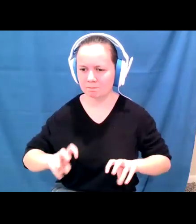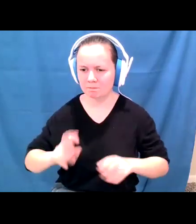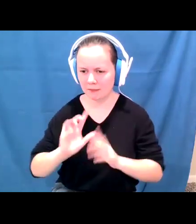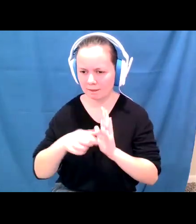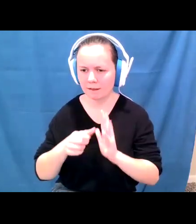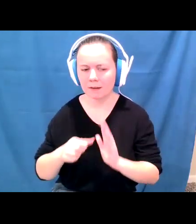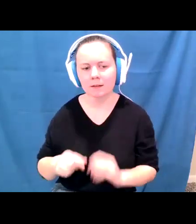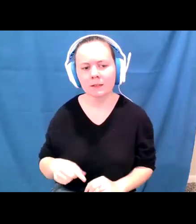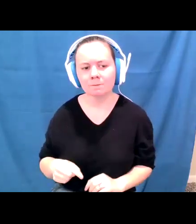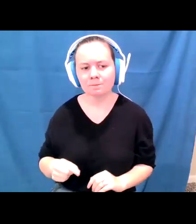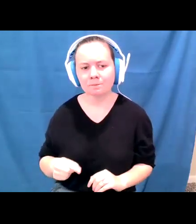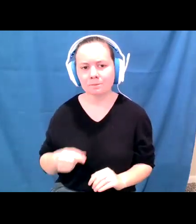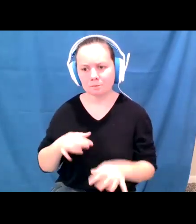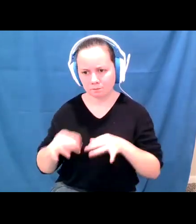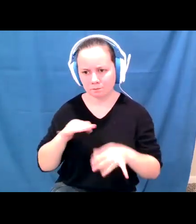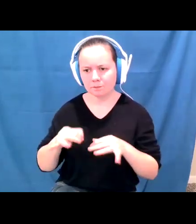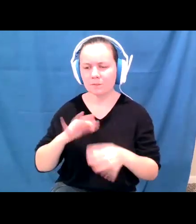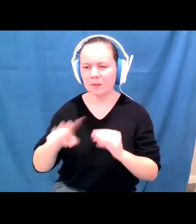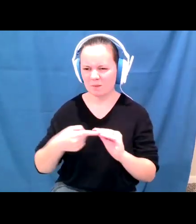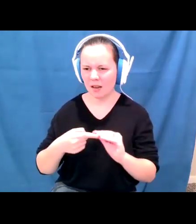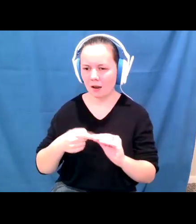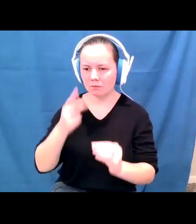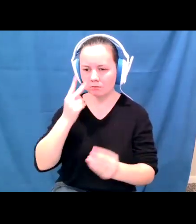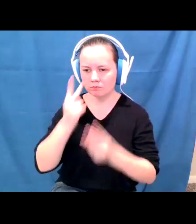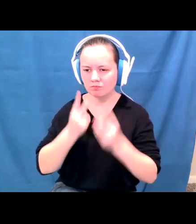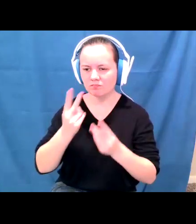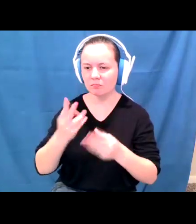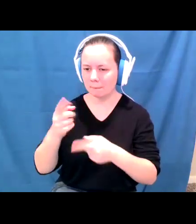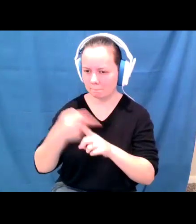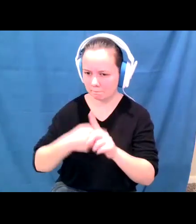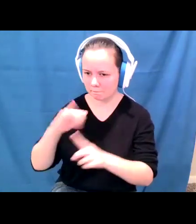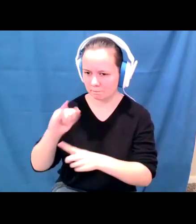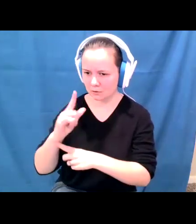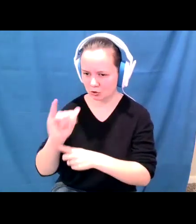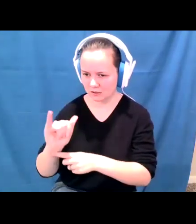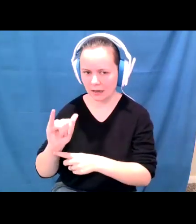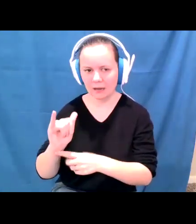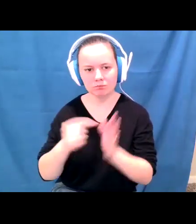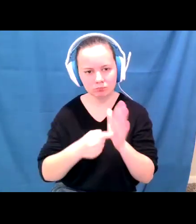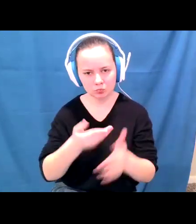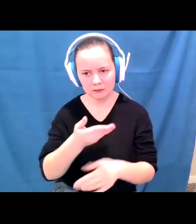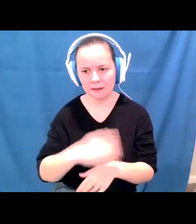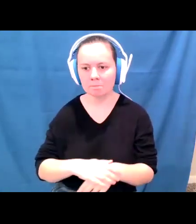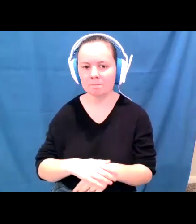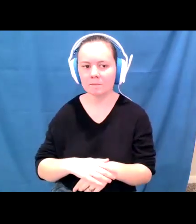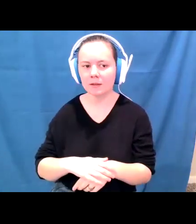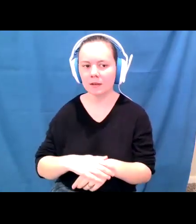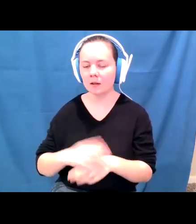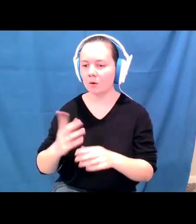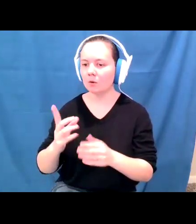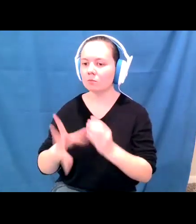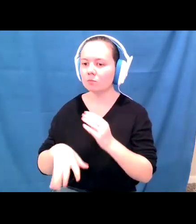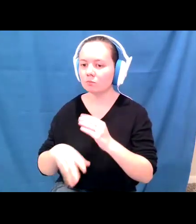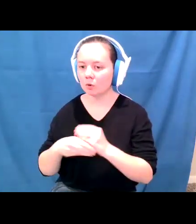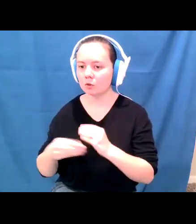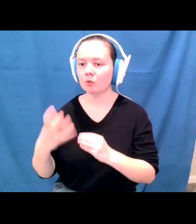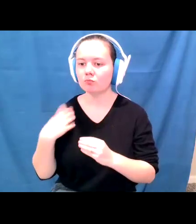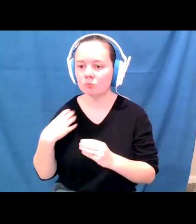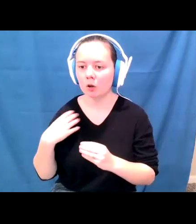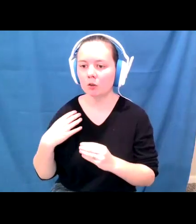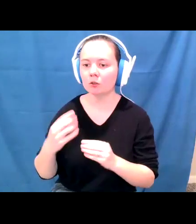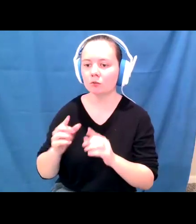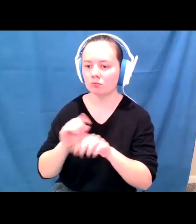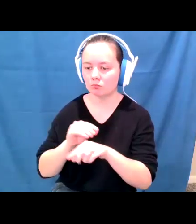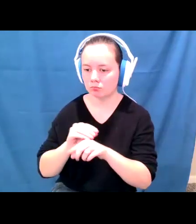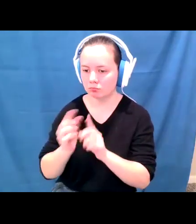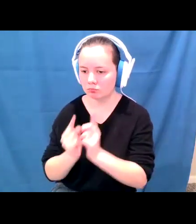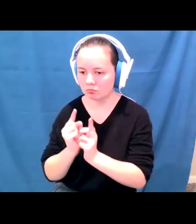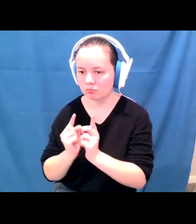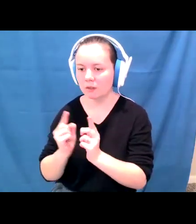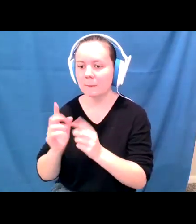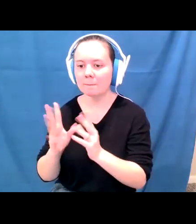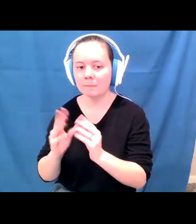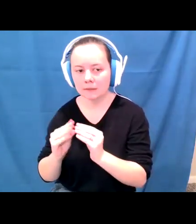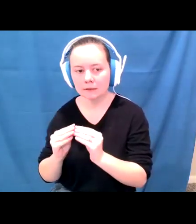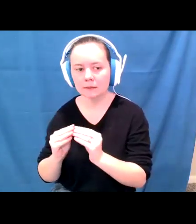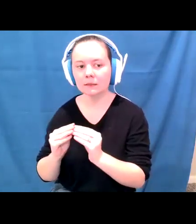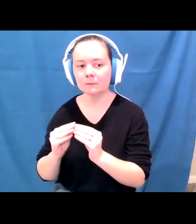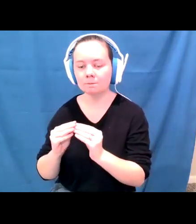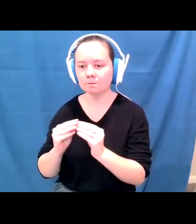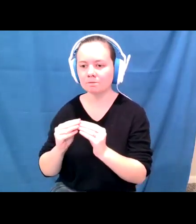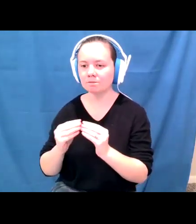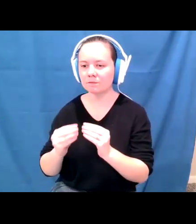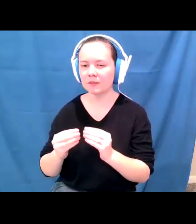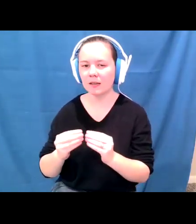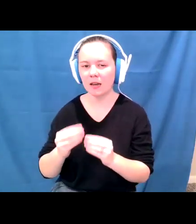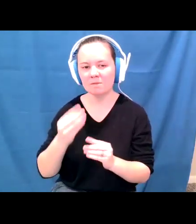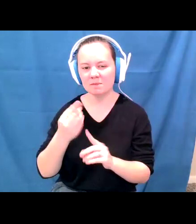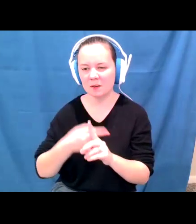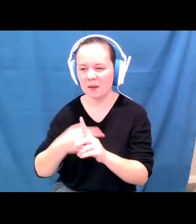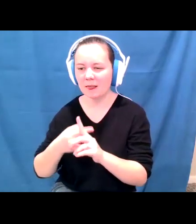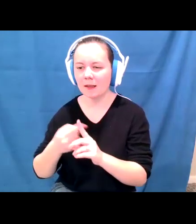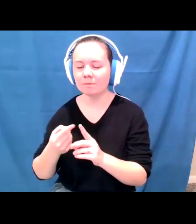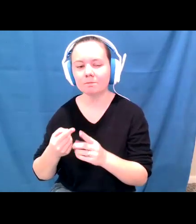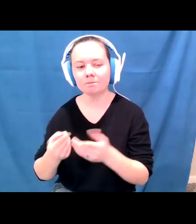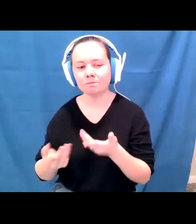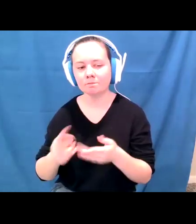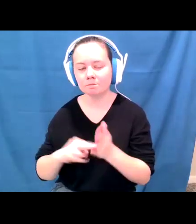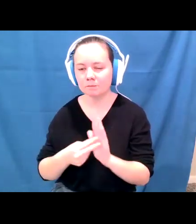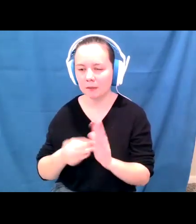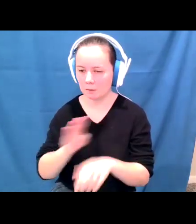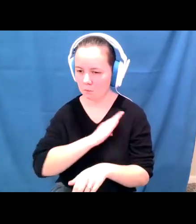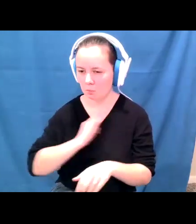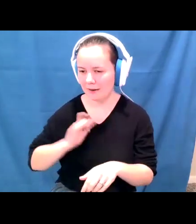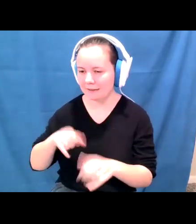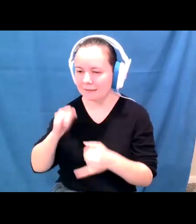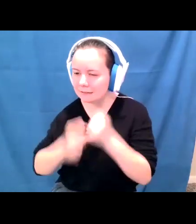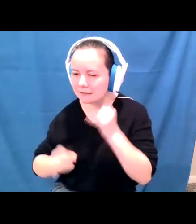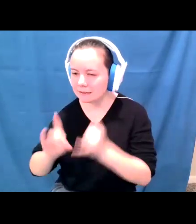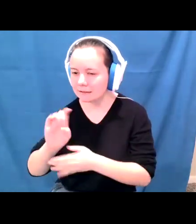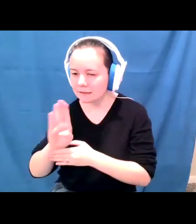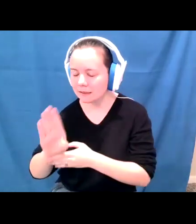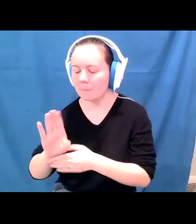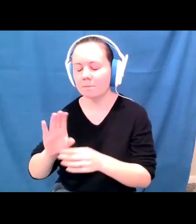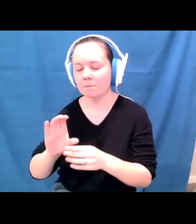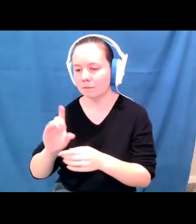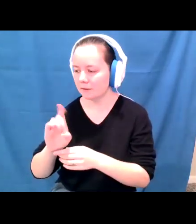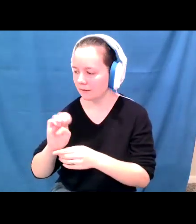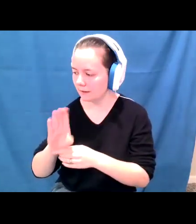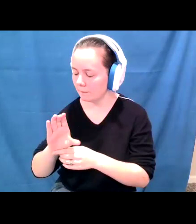We have an example of an onsite visit in July shown here and also direct your workforce advisory board meetings happening every other month through the end of the technical assistance period, not to imply that the board meeting would have to end at the end of December. But just to show an example of cadence for those meetings.